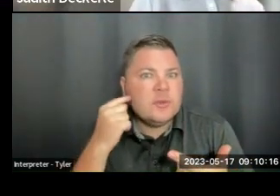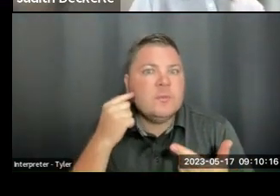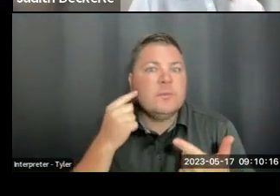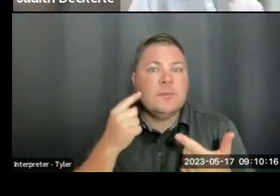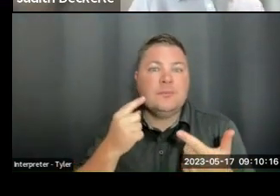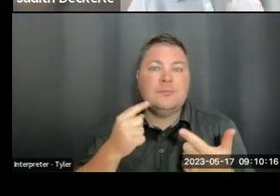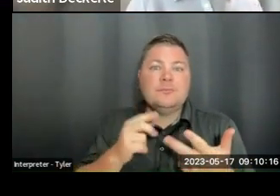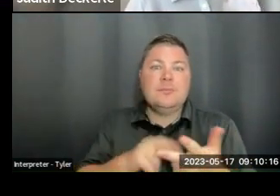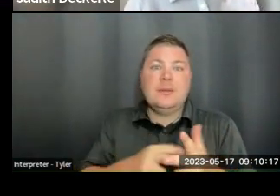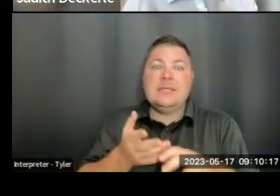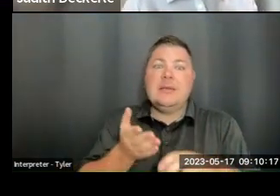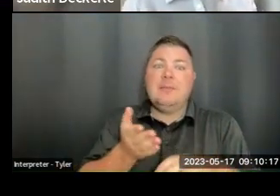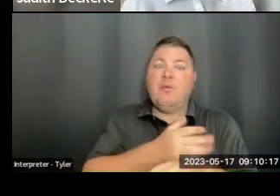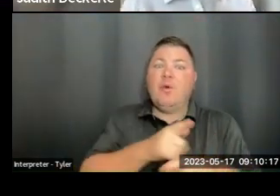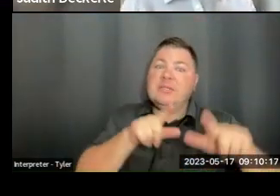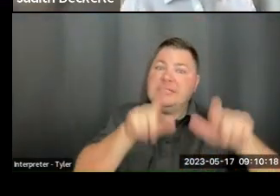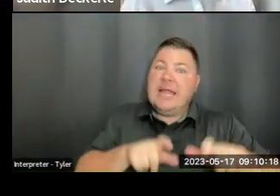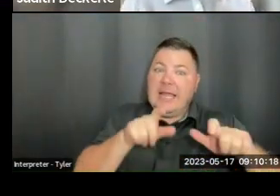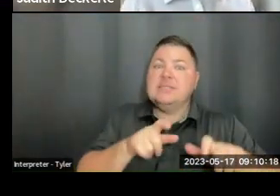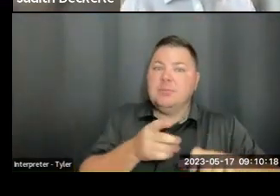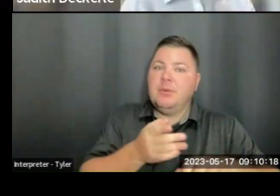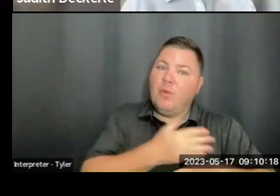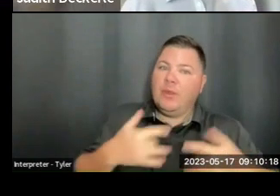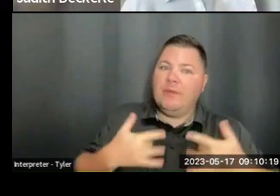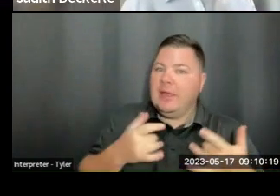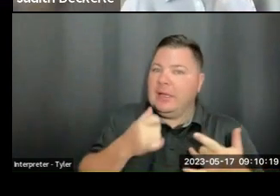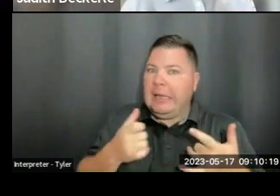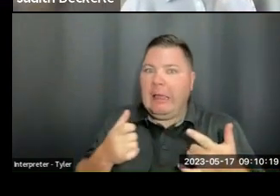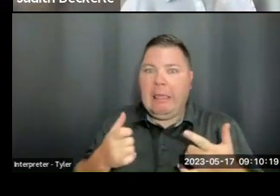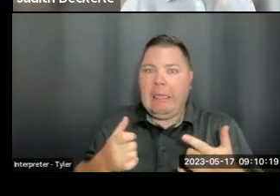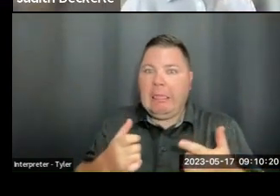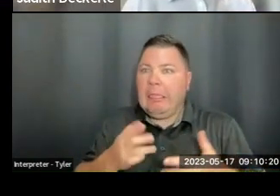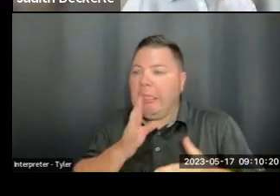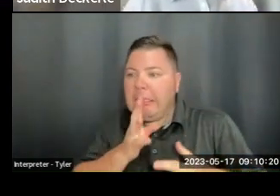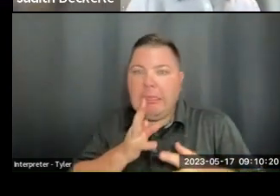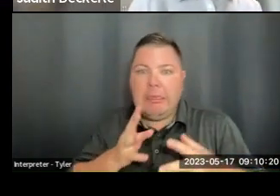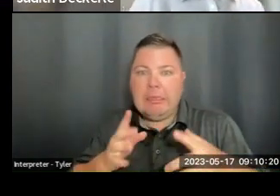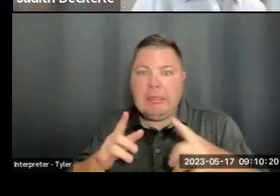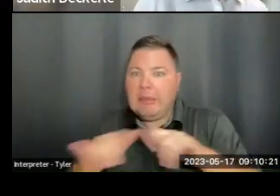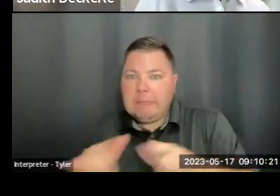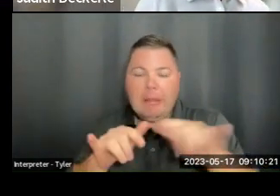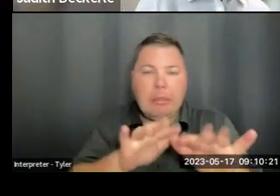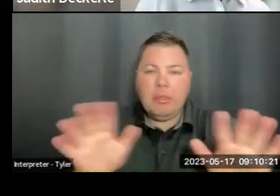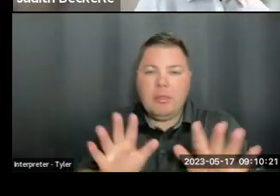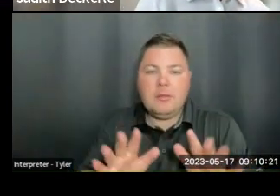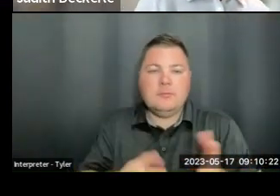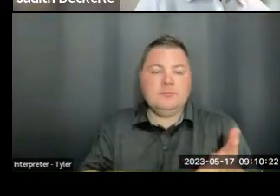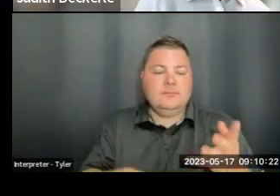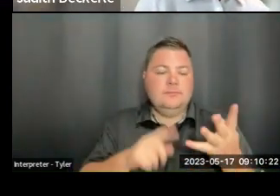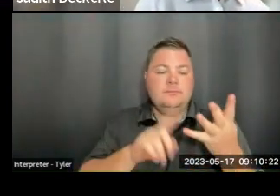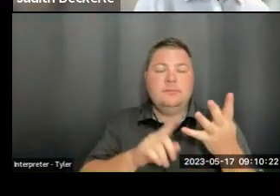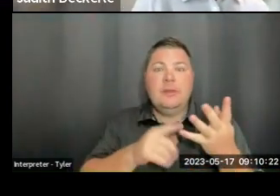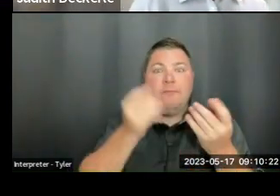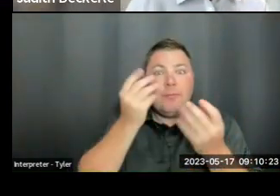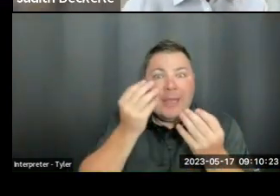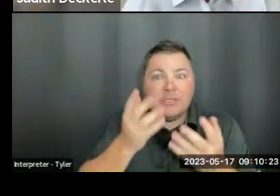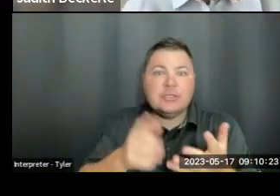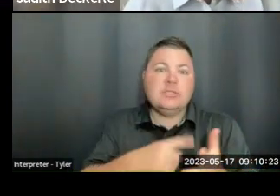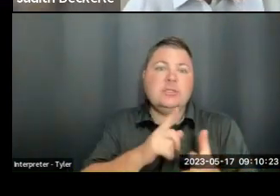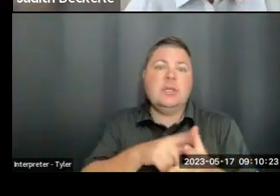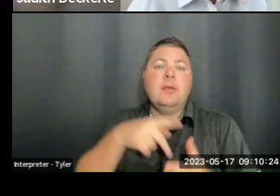Number two, great audio. Testing the setup before an event, not interrupting one another,